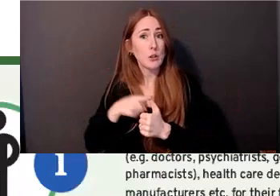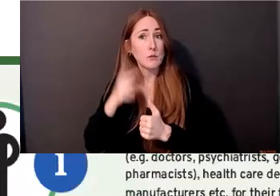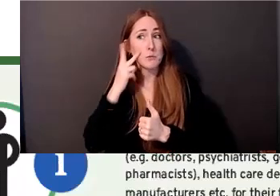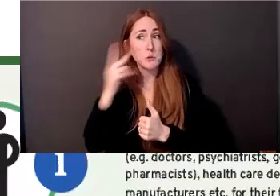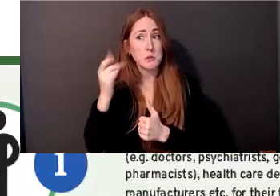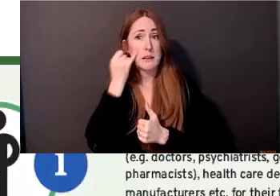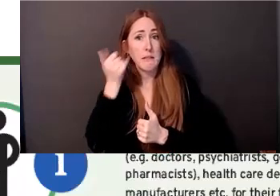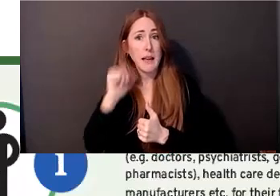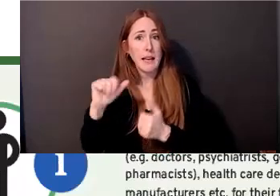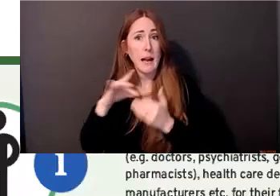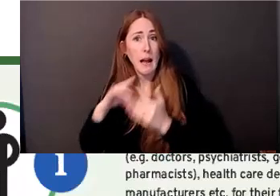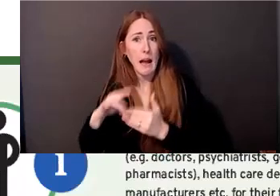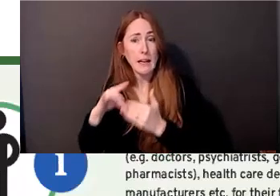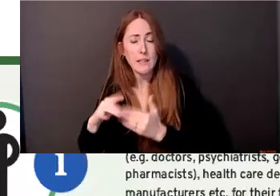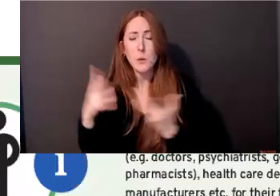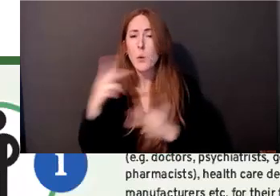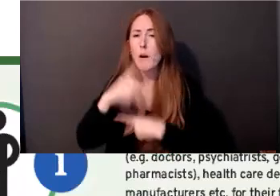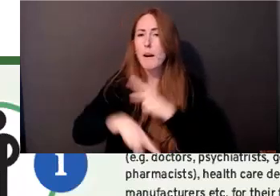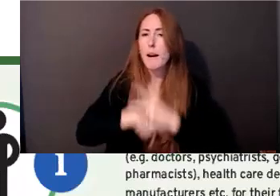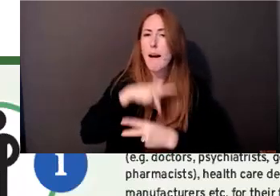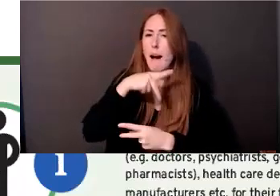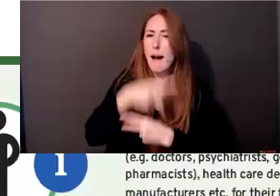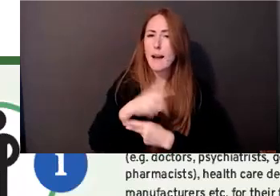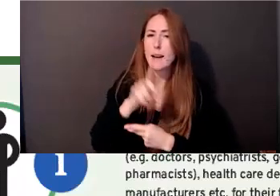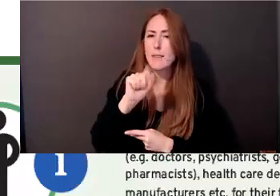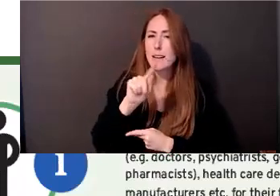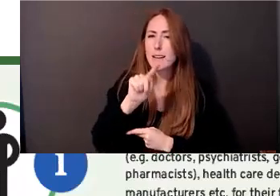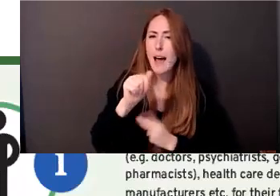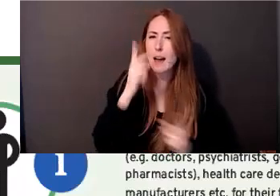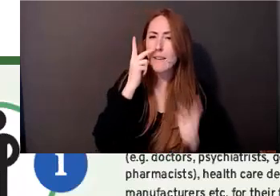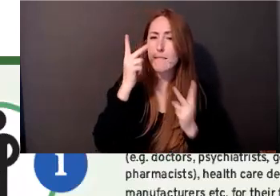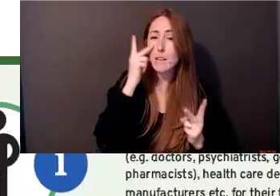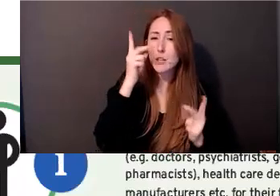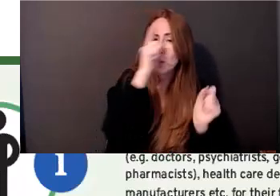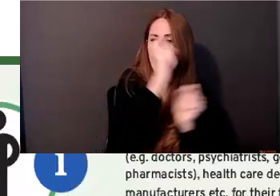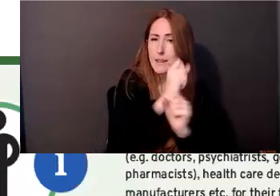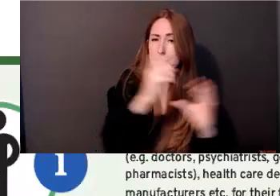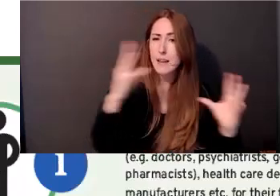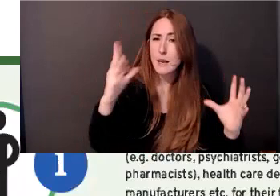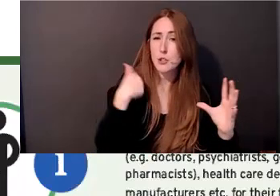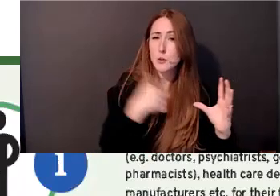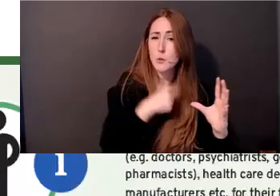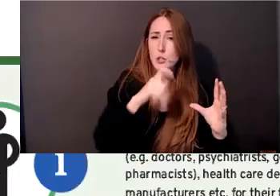and which kind of data visualizations we should use for different audiences. Next slide.